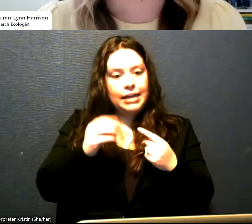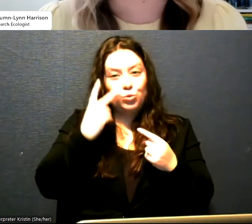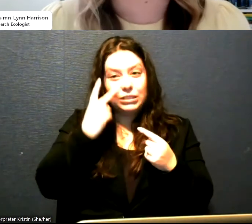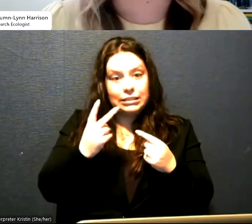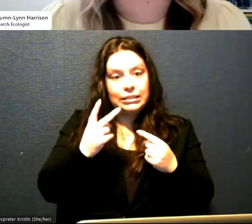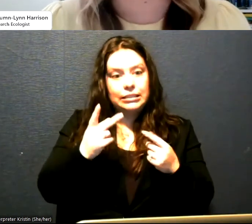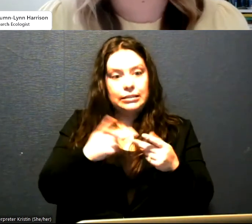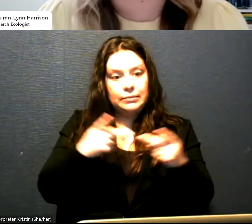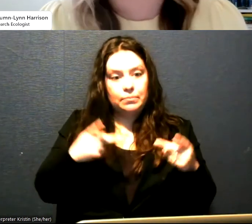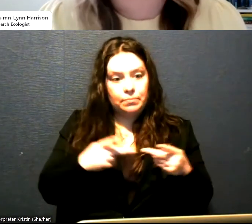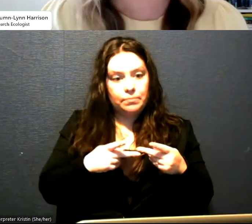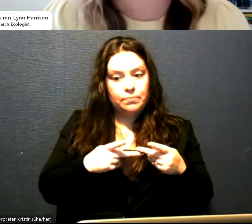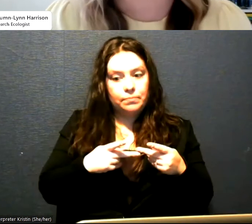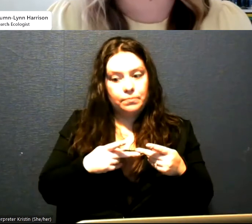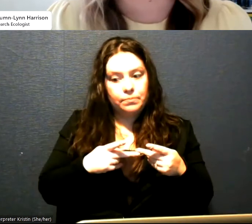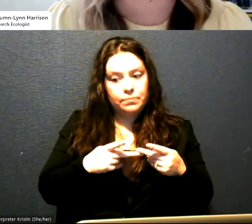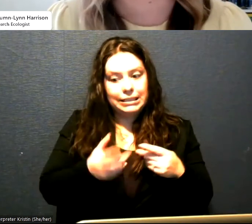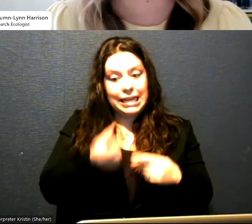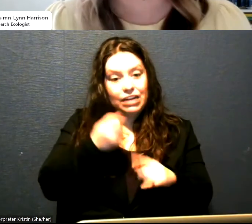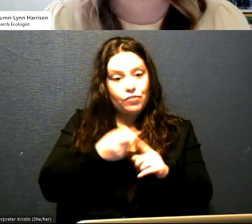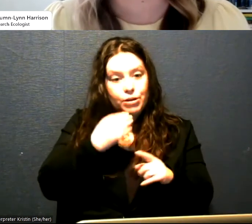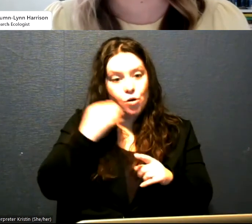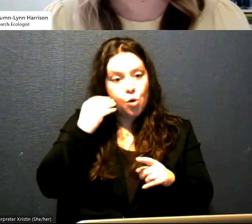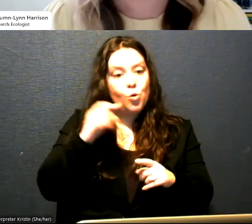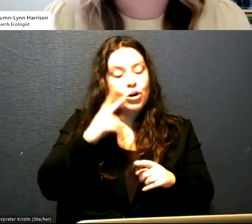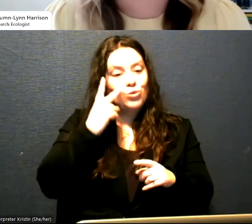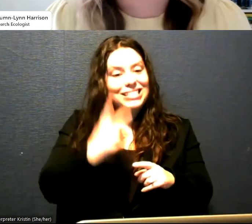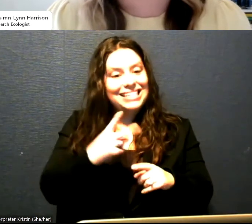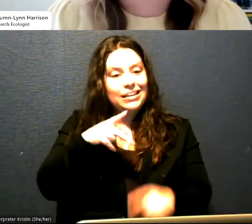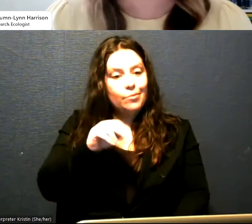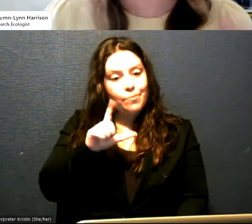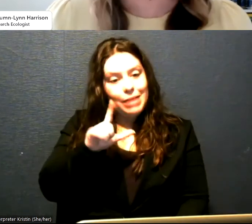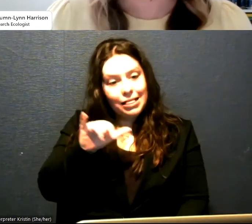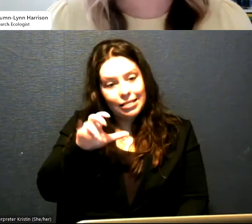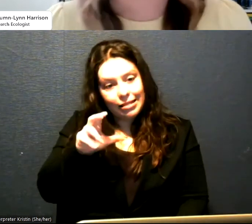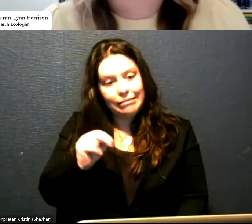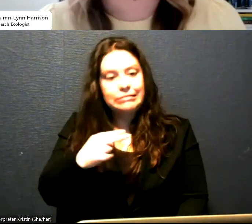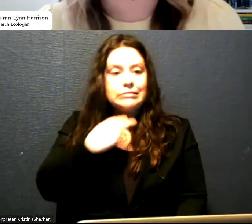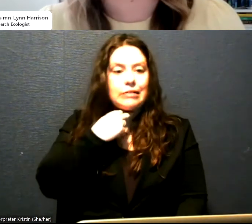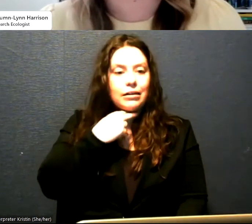from their habitat or you see a pelican entangled, so there are a lot of highs but then some things